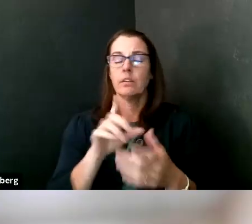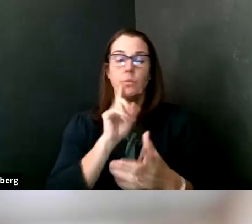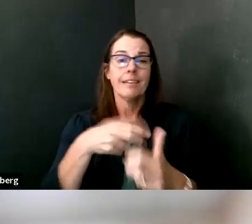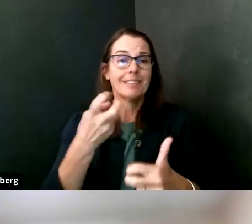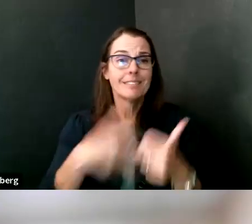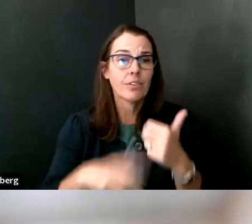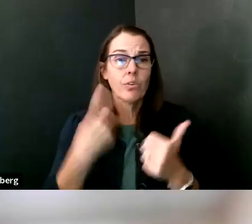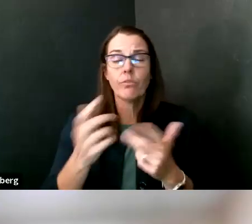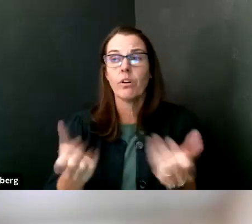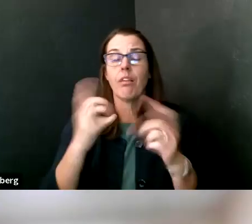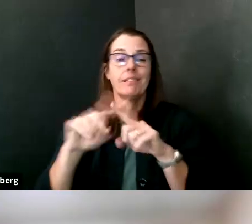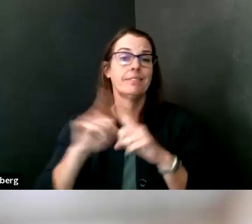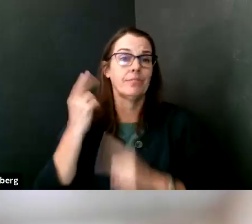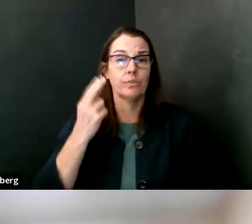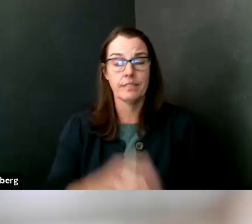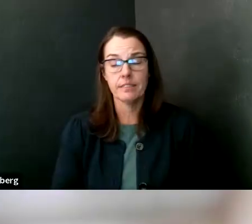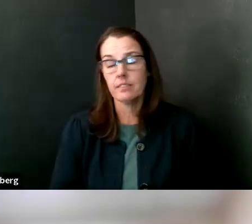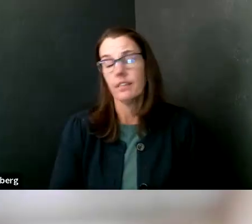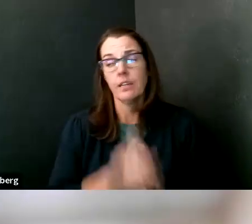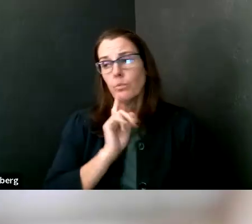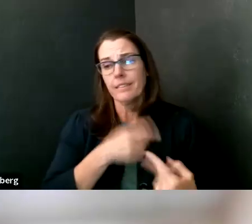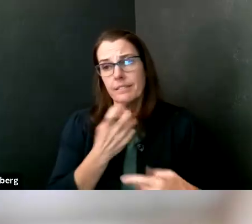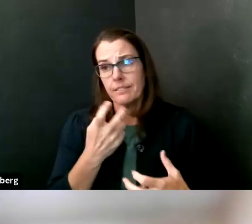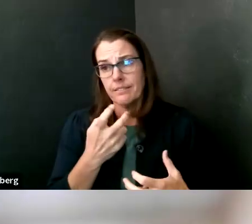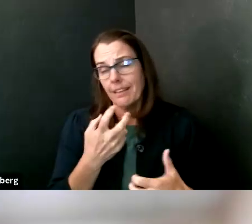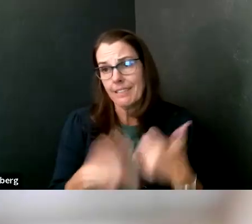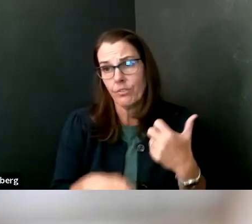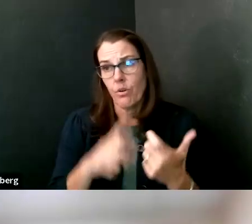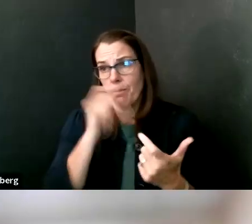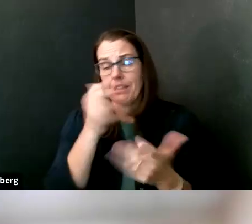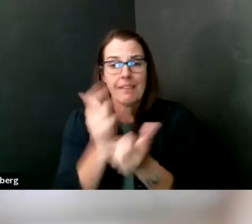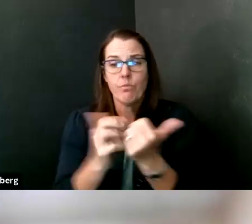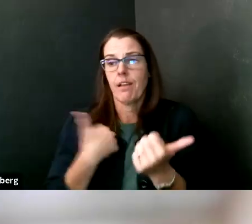uh for many reasons. It's difficult anyway because everybody's got their own personalities, right?